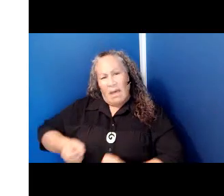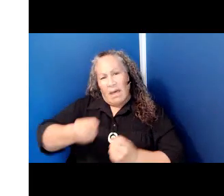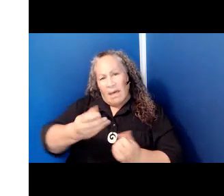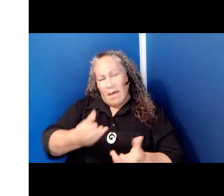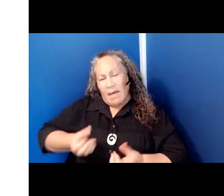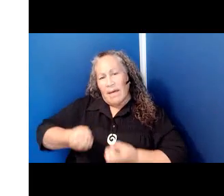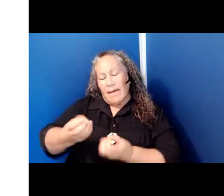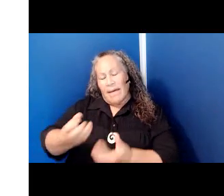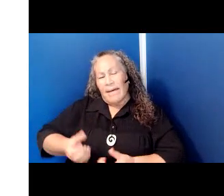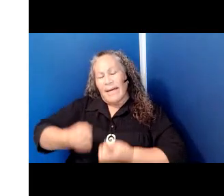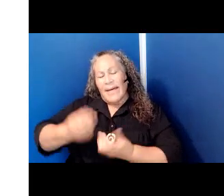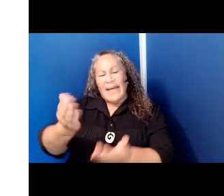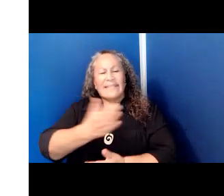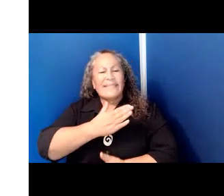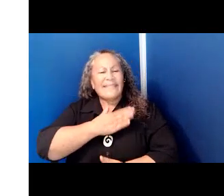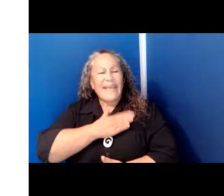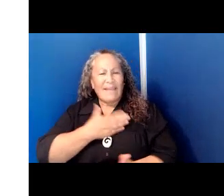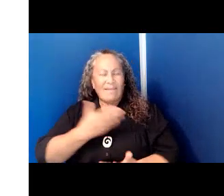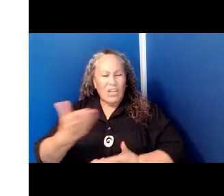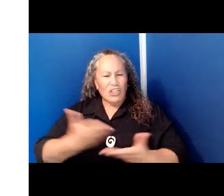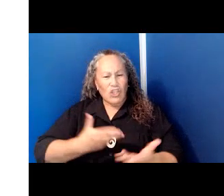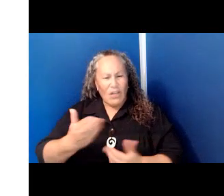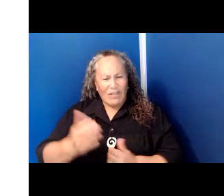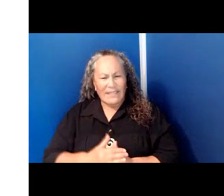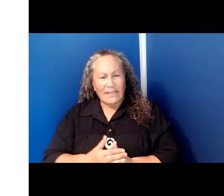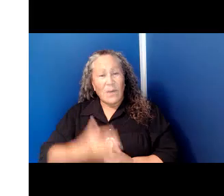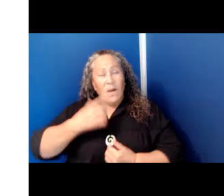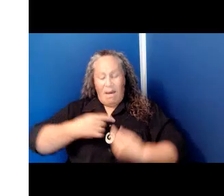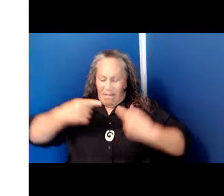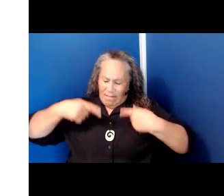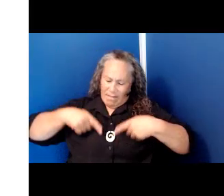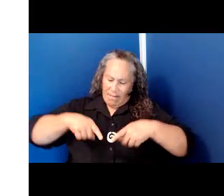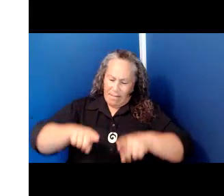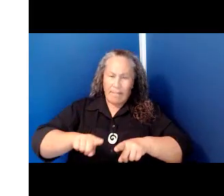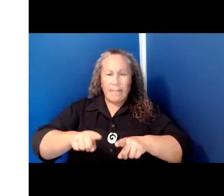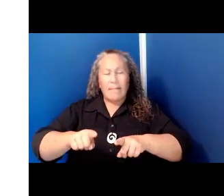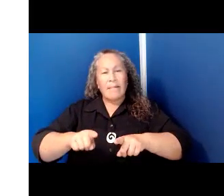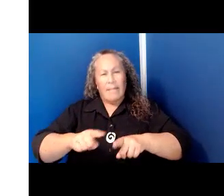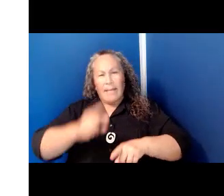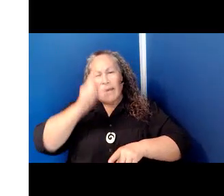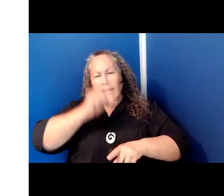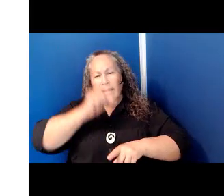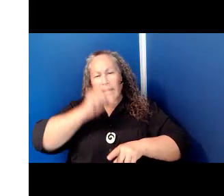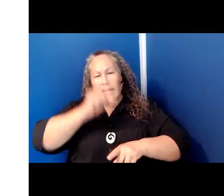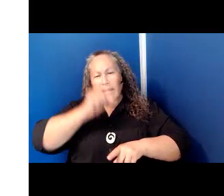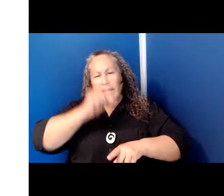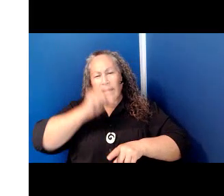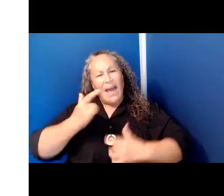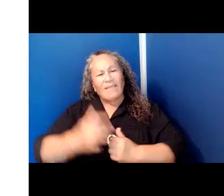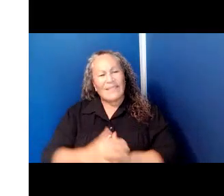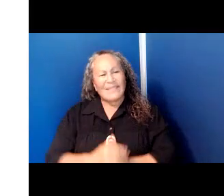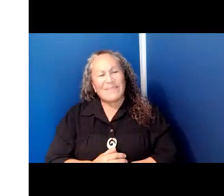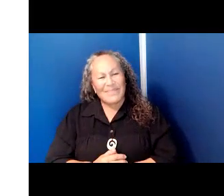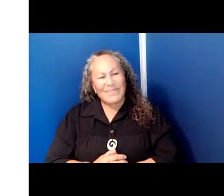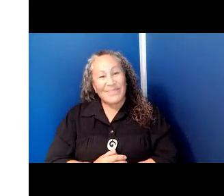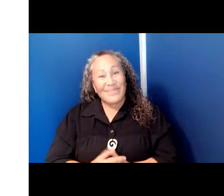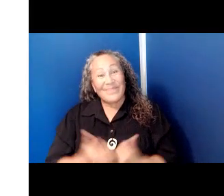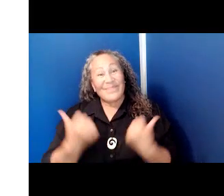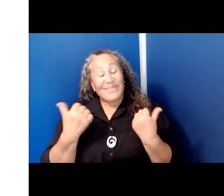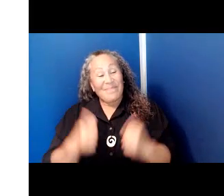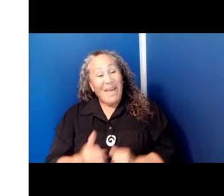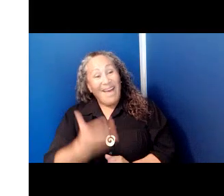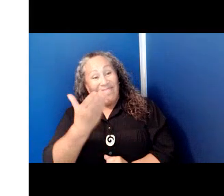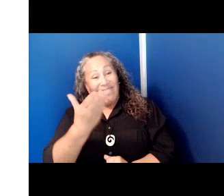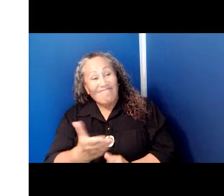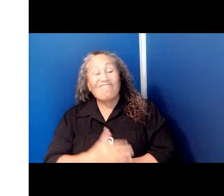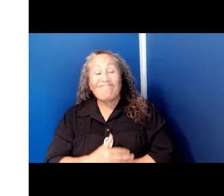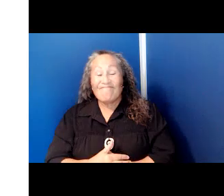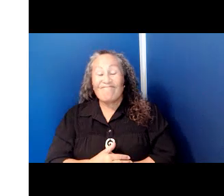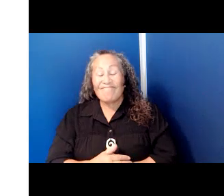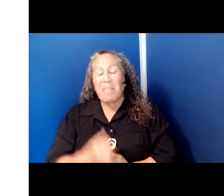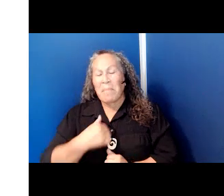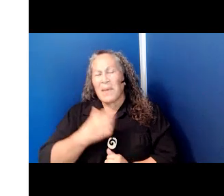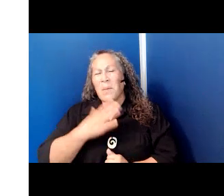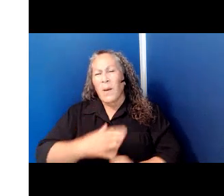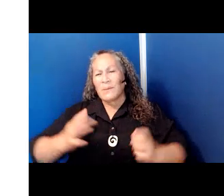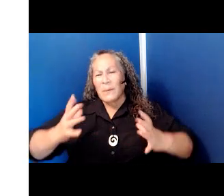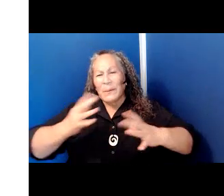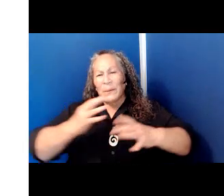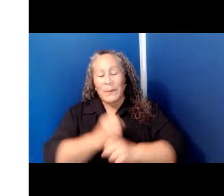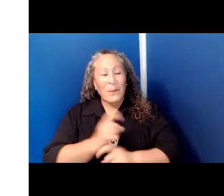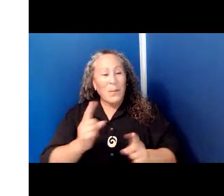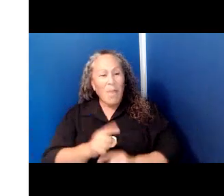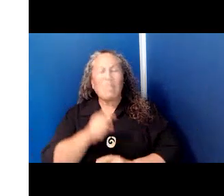the Enabling Good Lives vision and principles. Just to finish, this is a photo of a recent